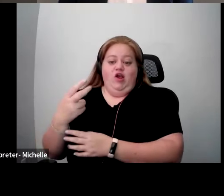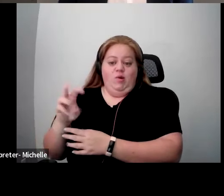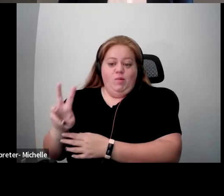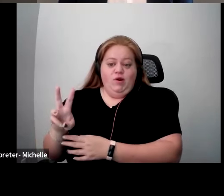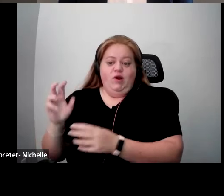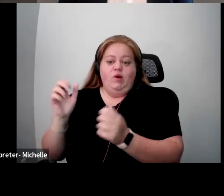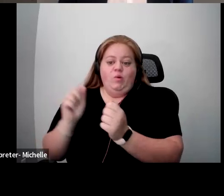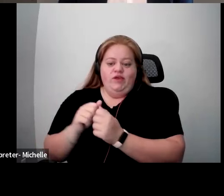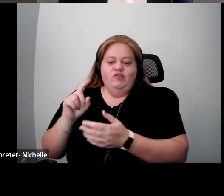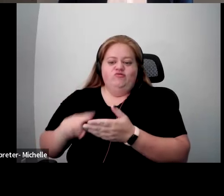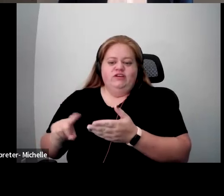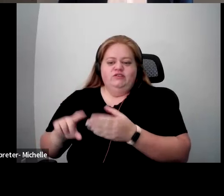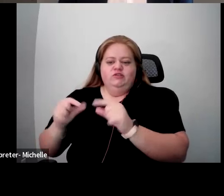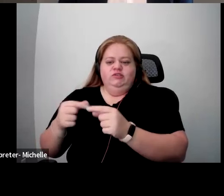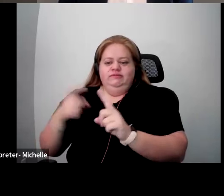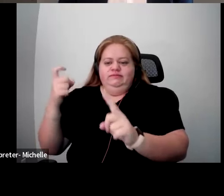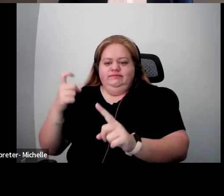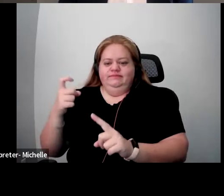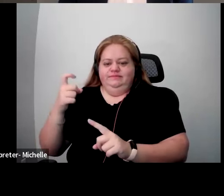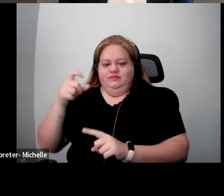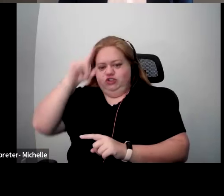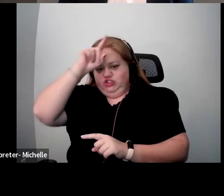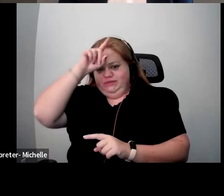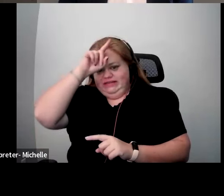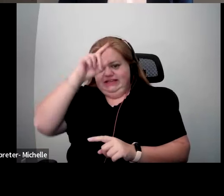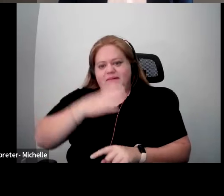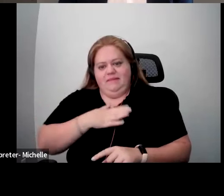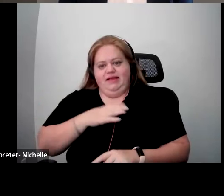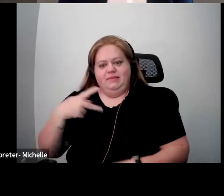in Germany, my PhD research group.